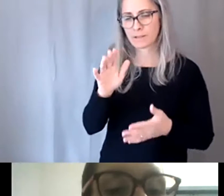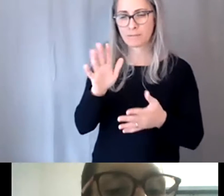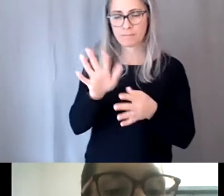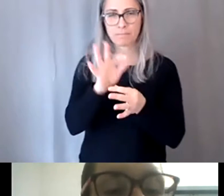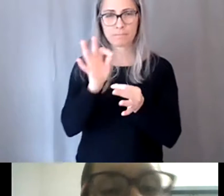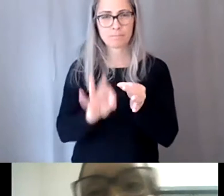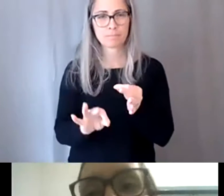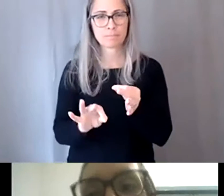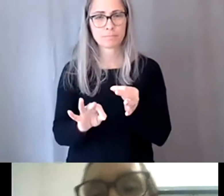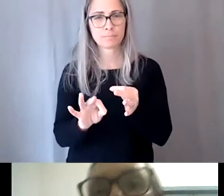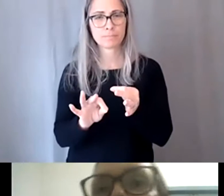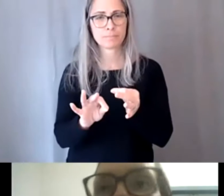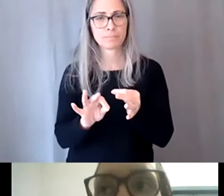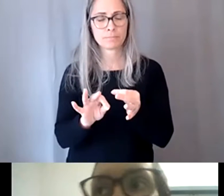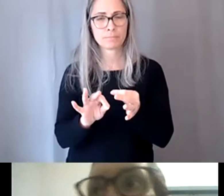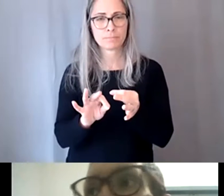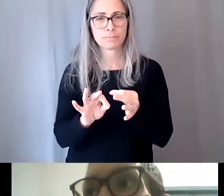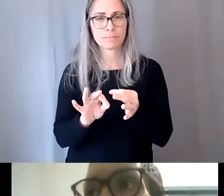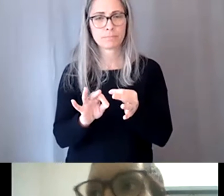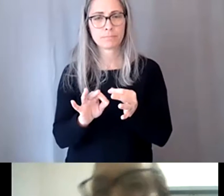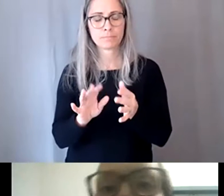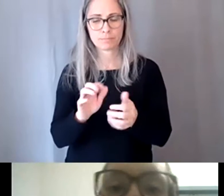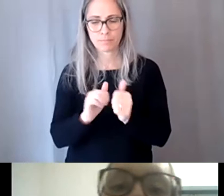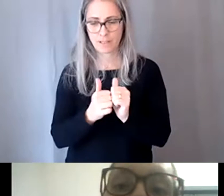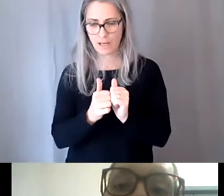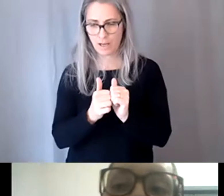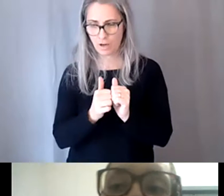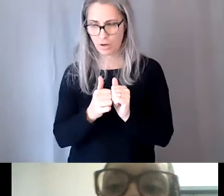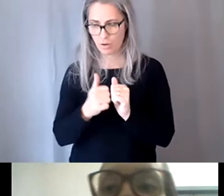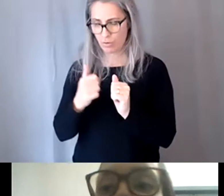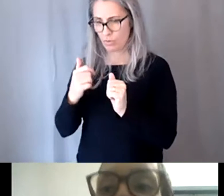observing how the occupational therapists